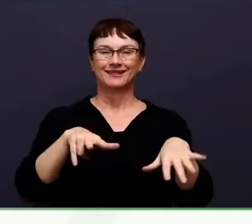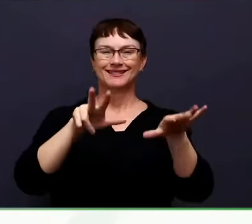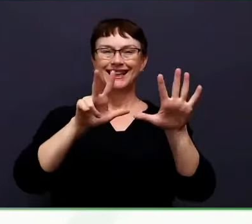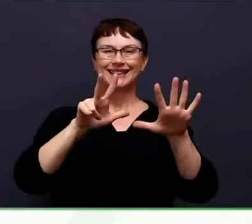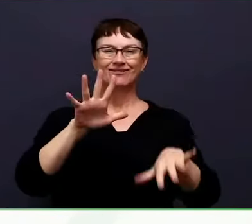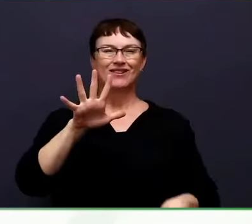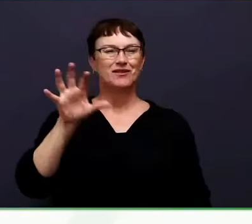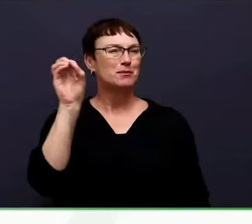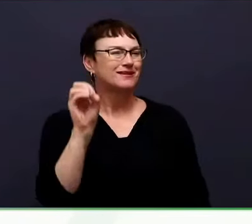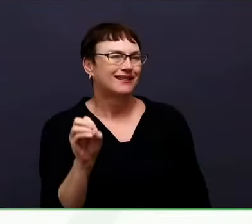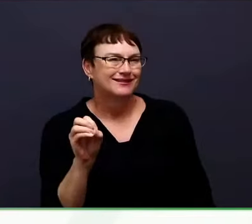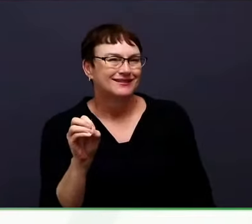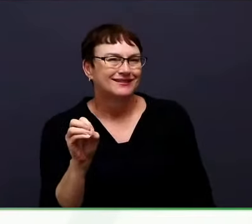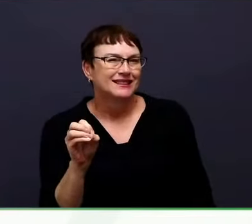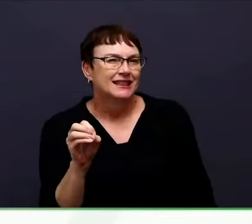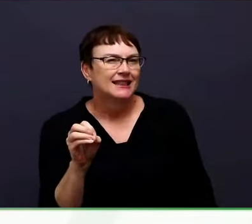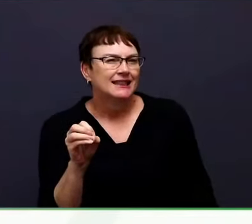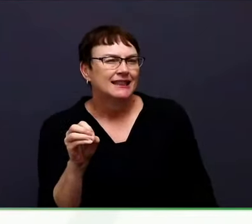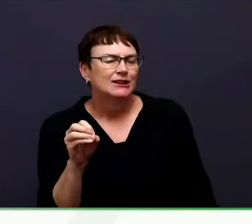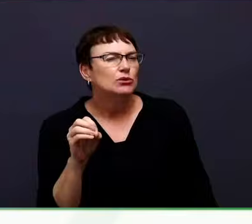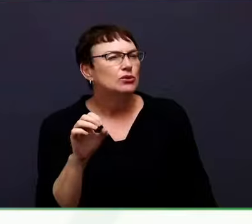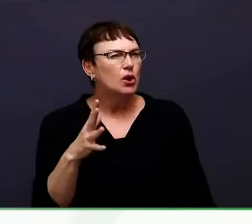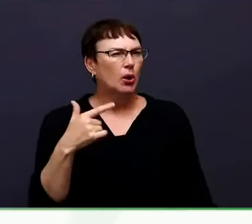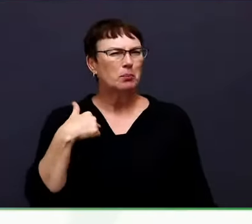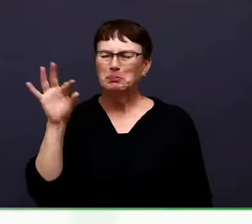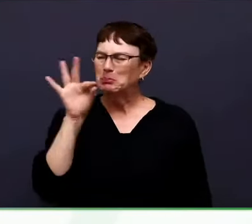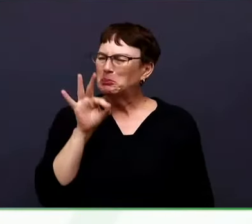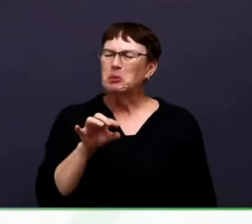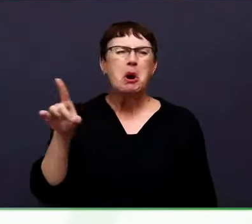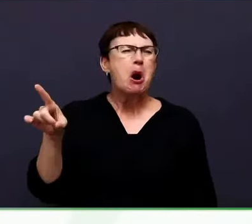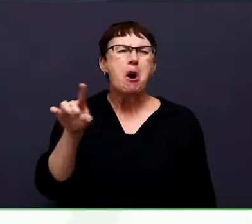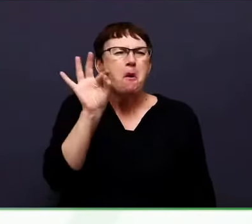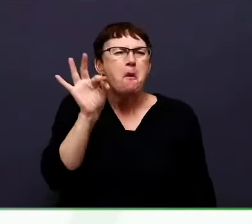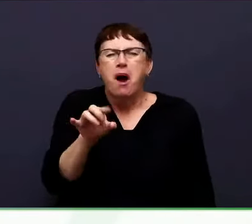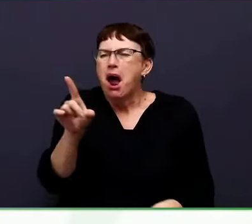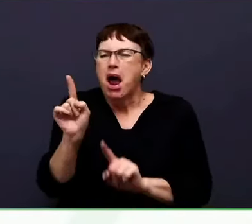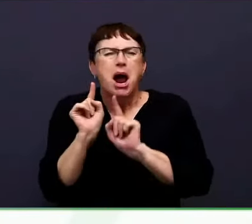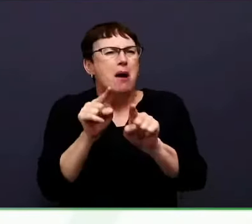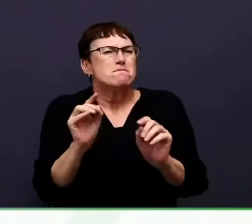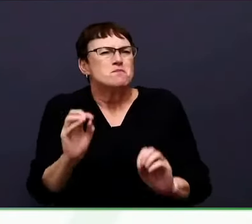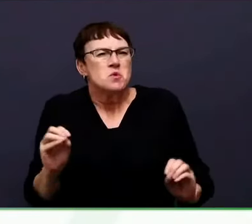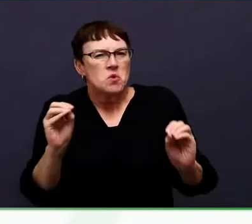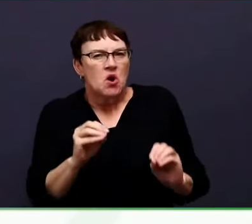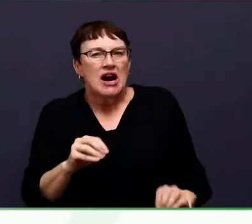Between the election, we upgrade our service further based on participation feedback.